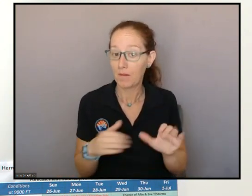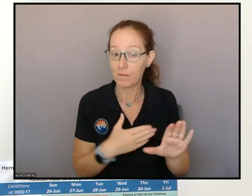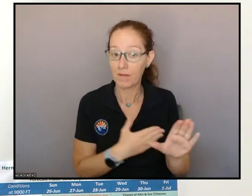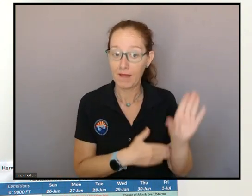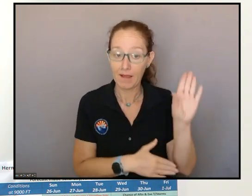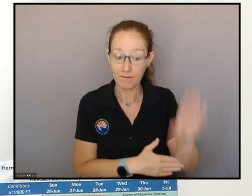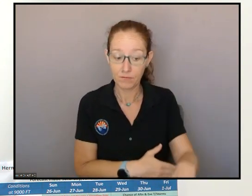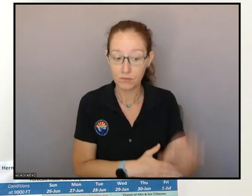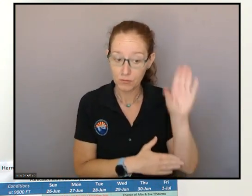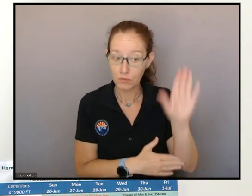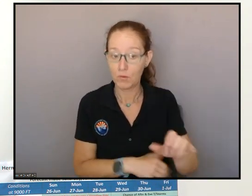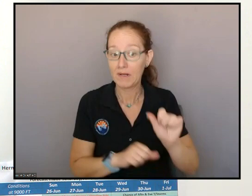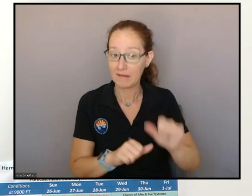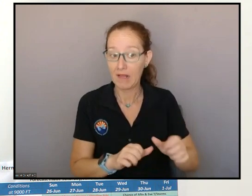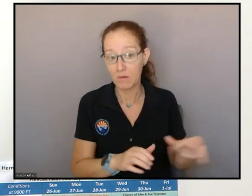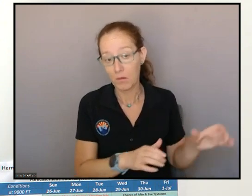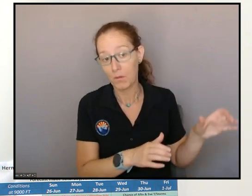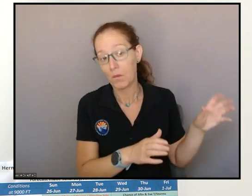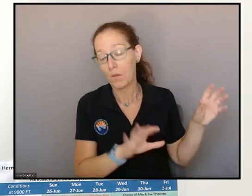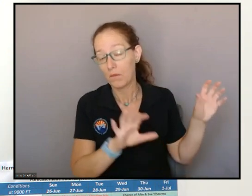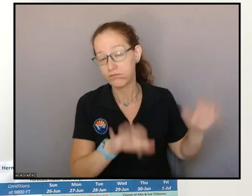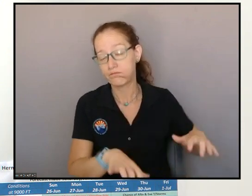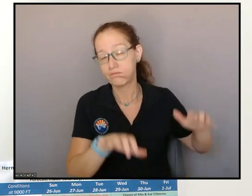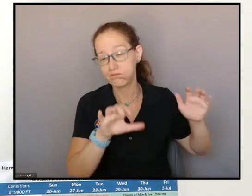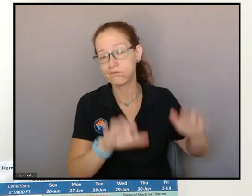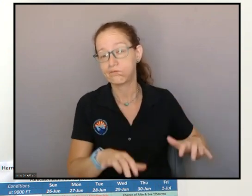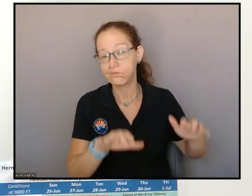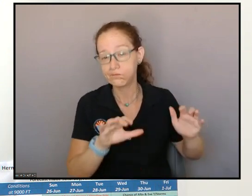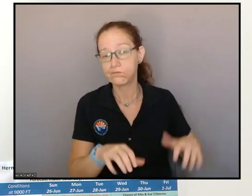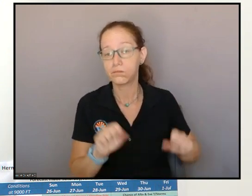thunderstorms. And you can see that red hashed area, fairly